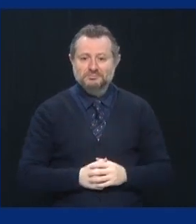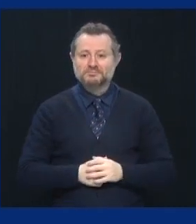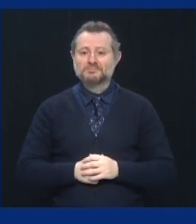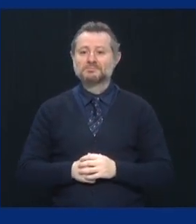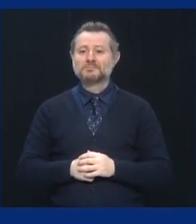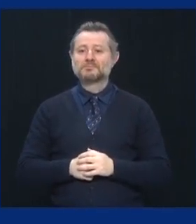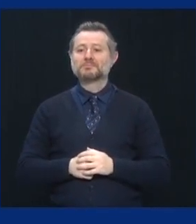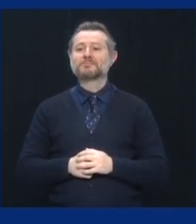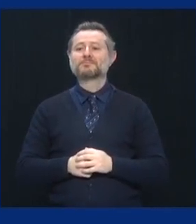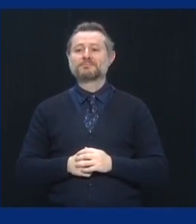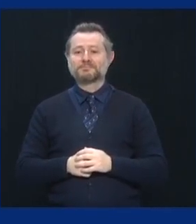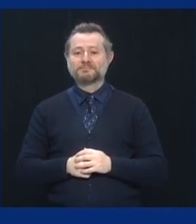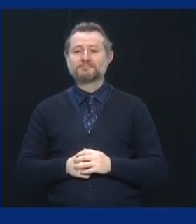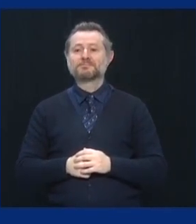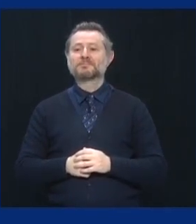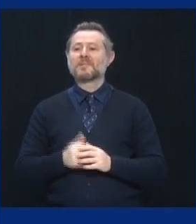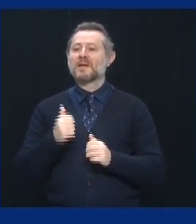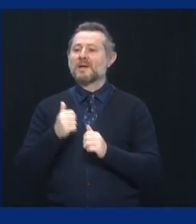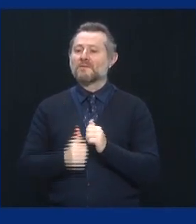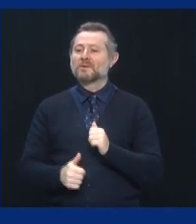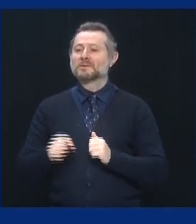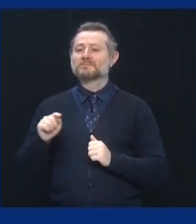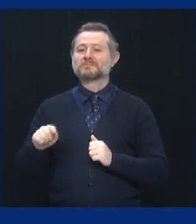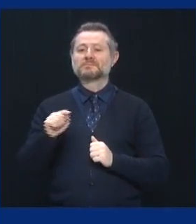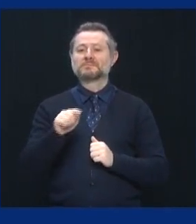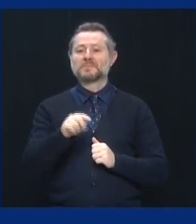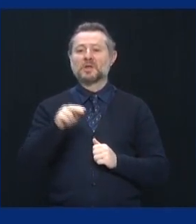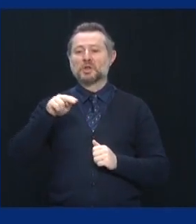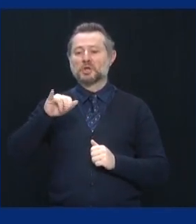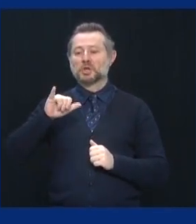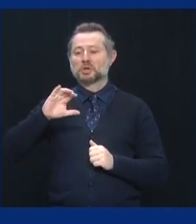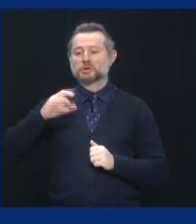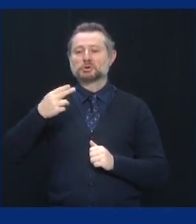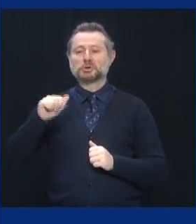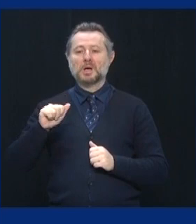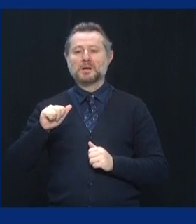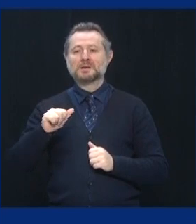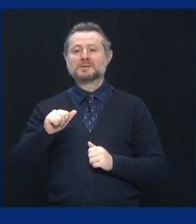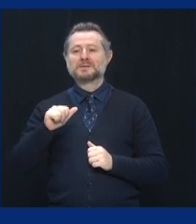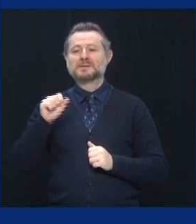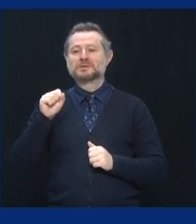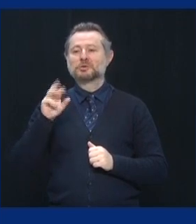WE'RE WORKING WITH PUBLIC HOUSING AUTHORITIES ALL ACROSS THE STATE.